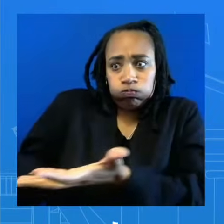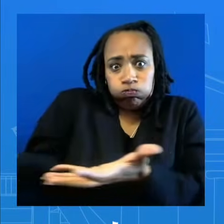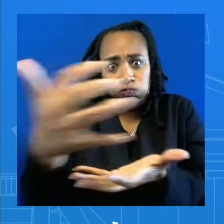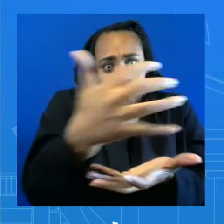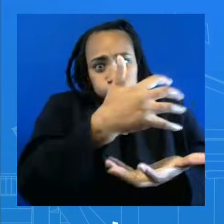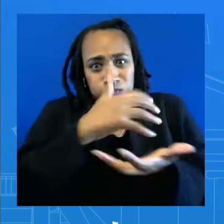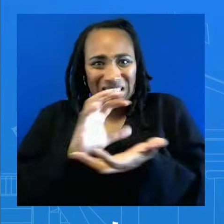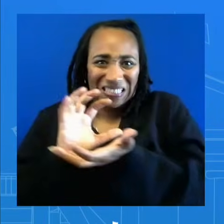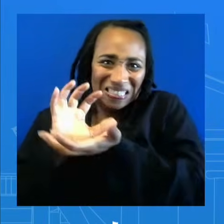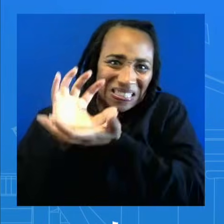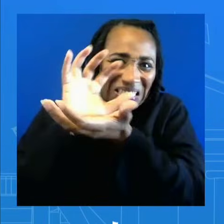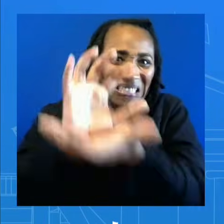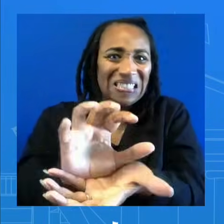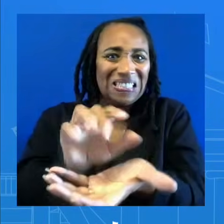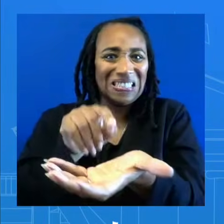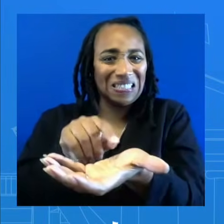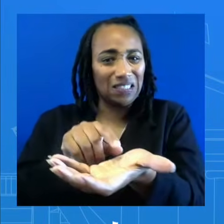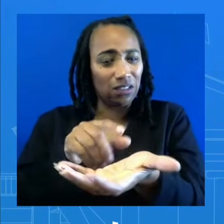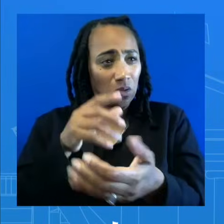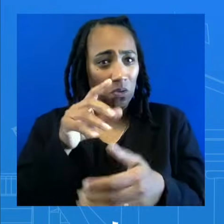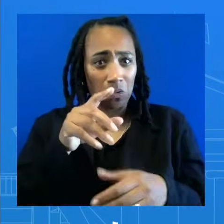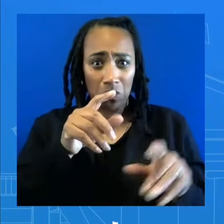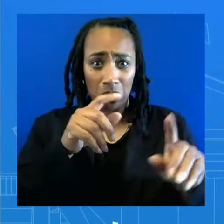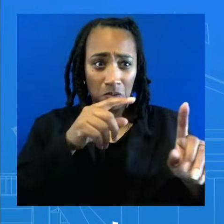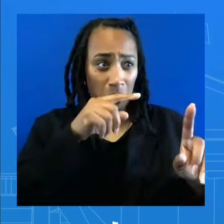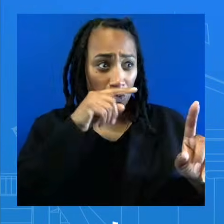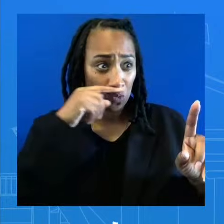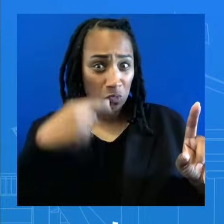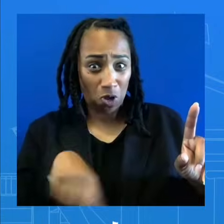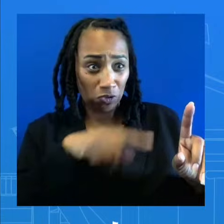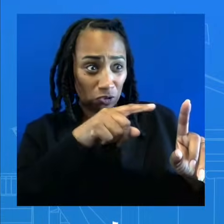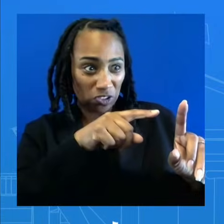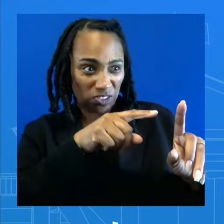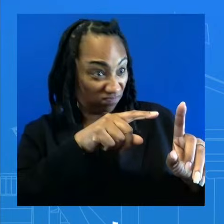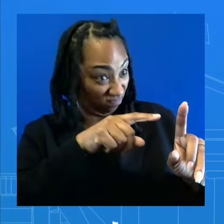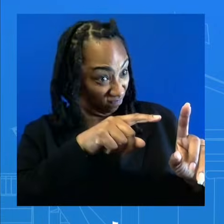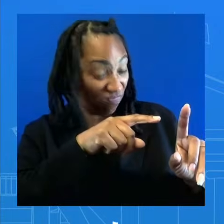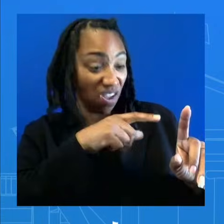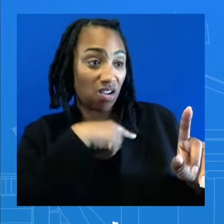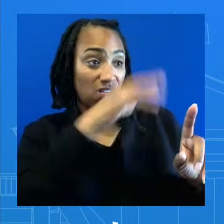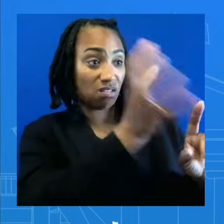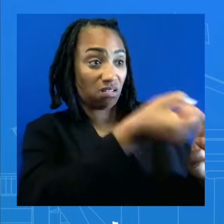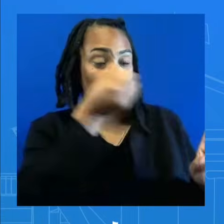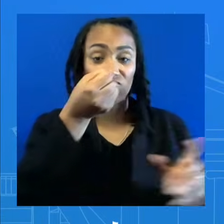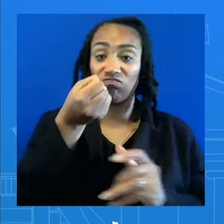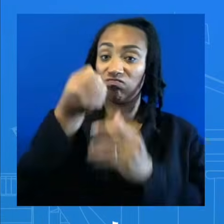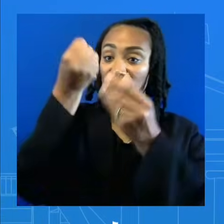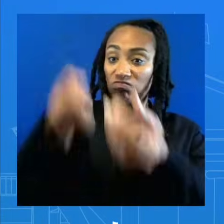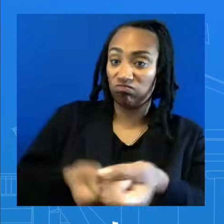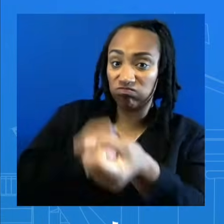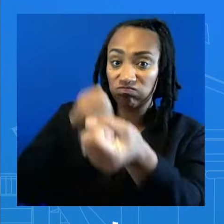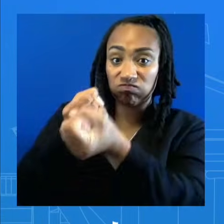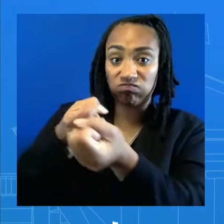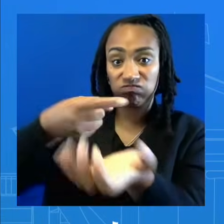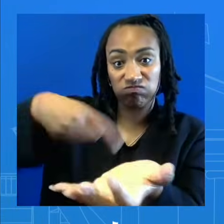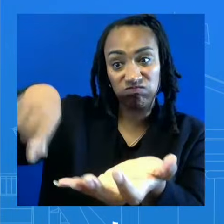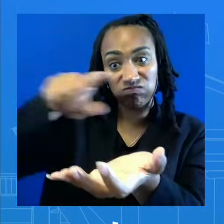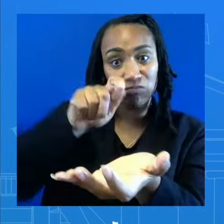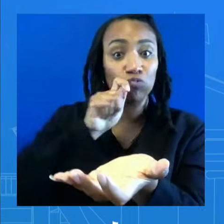and increasingly puts the cost of war on Russia with no burden to the taxpayer here in the United States. We're going to continue to explore ways